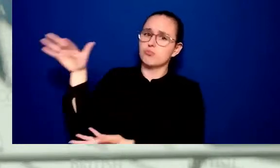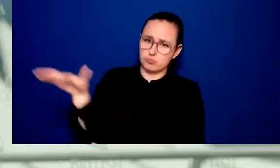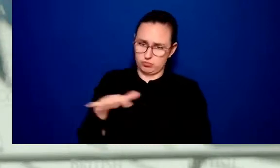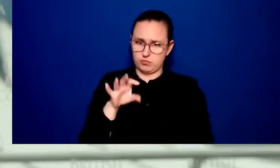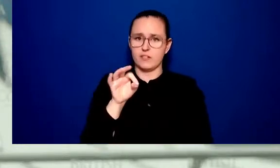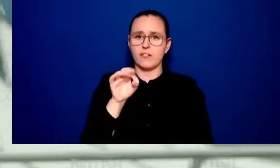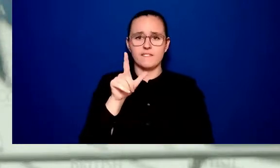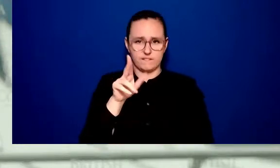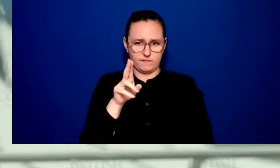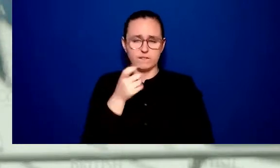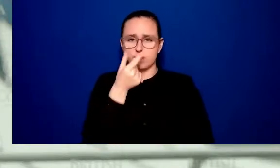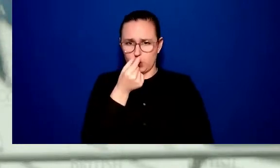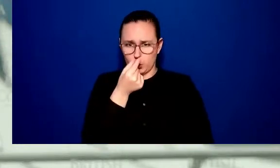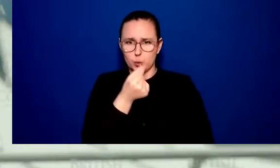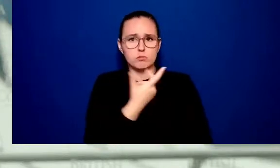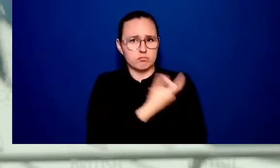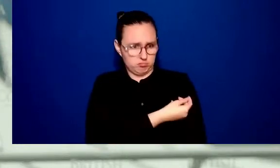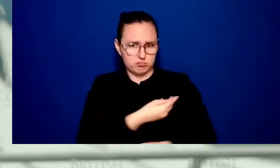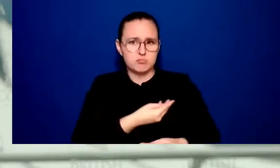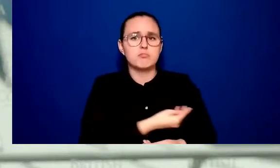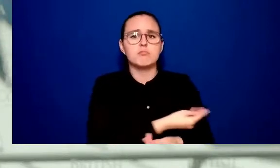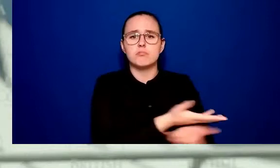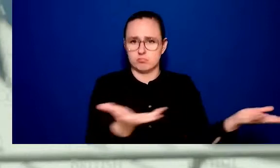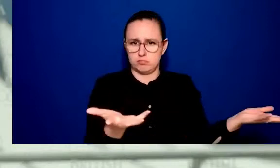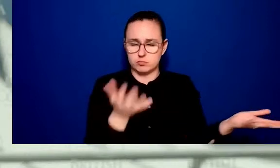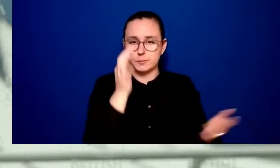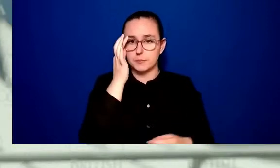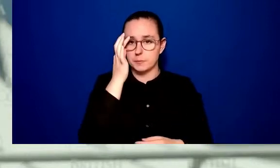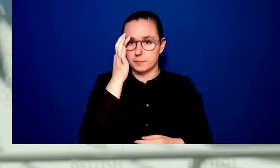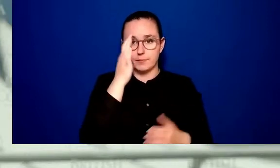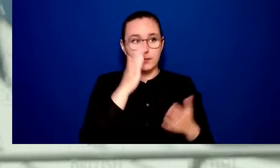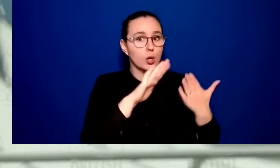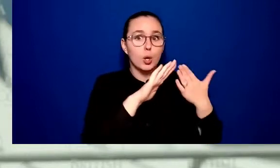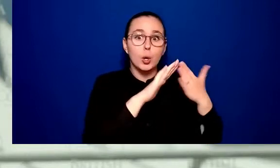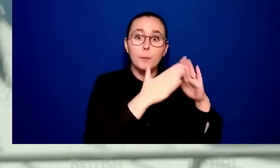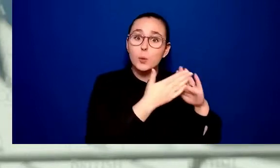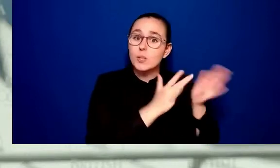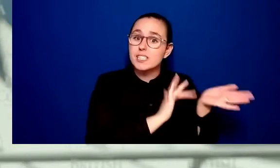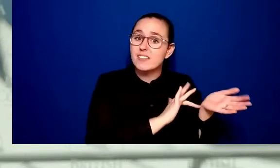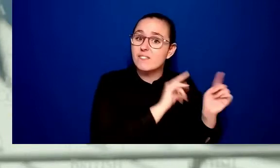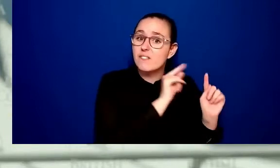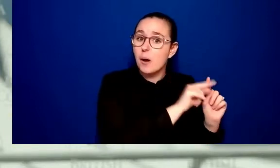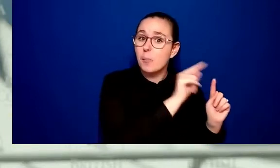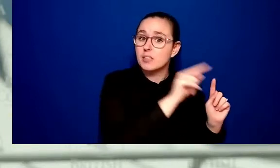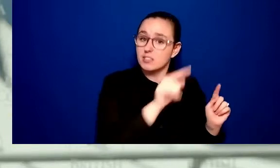year. We know that community pharmacies are really convenient place for people to